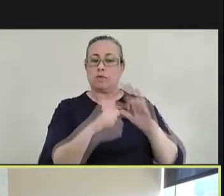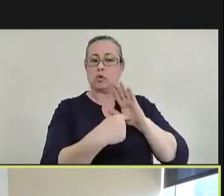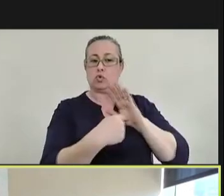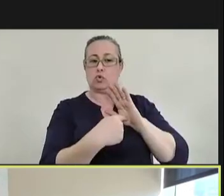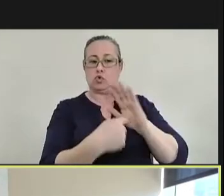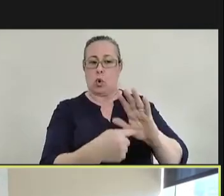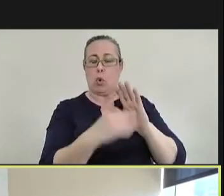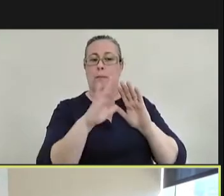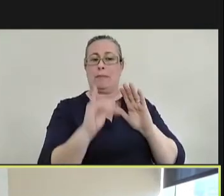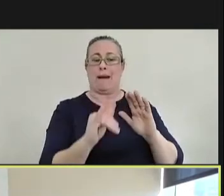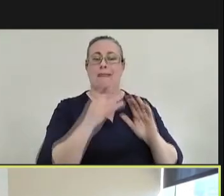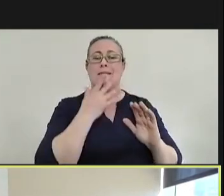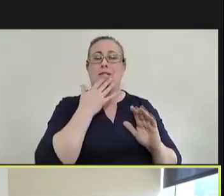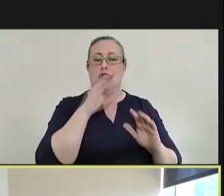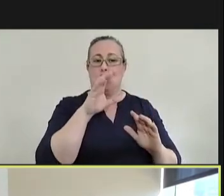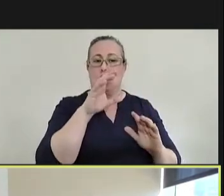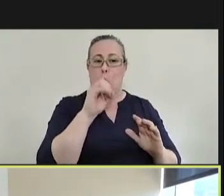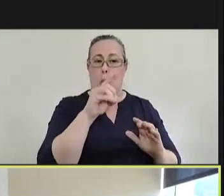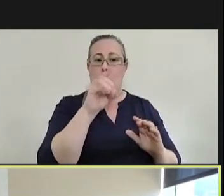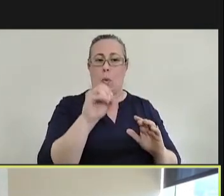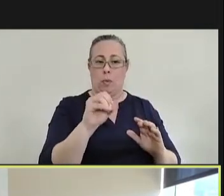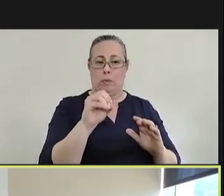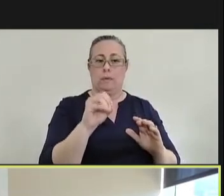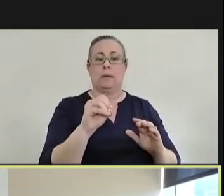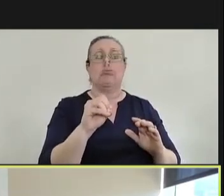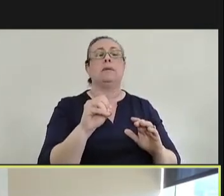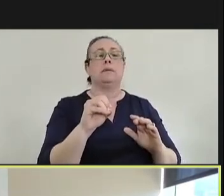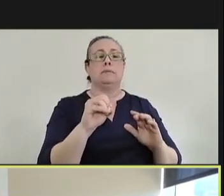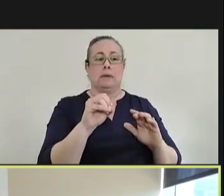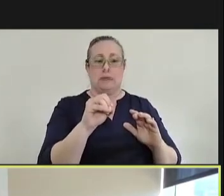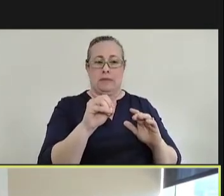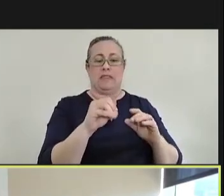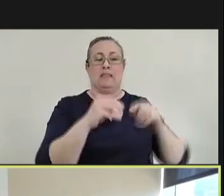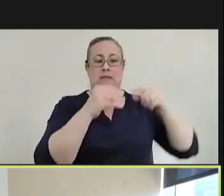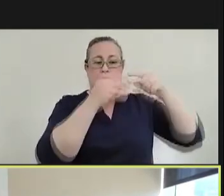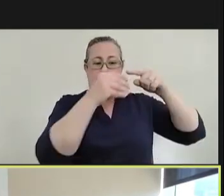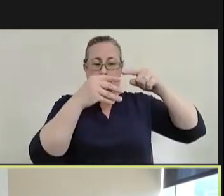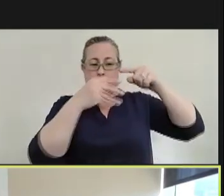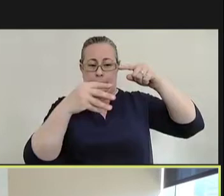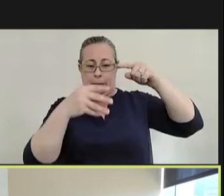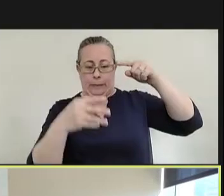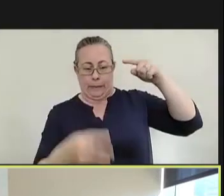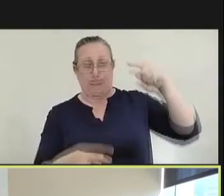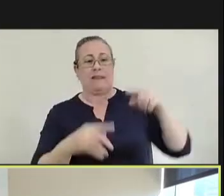and the highlights are the geographical spread of the HVV genomes. On the right,